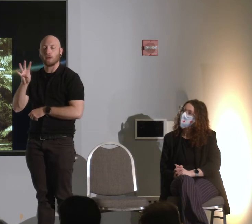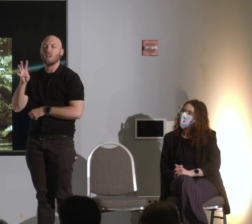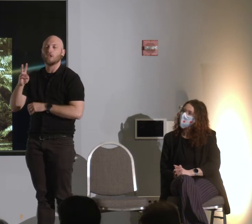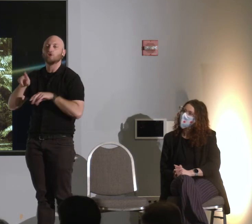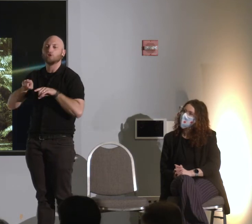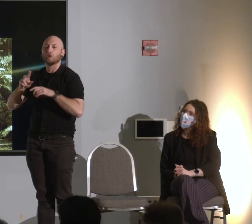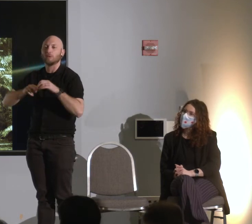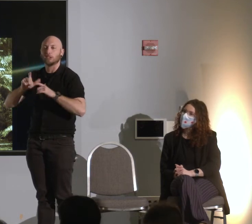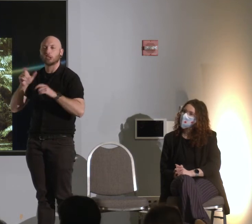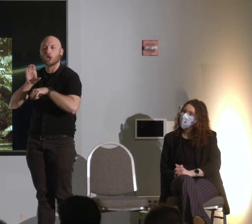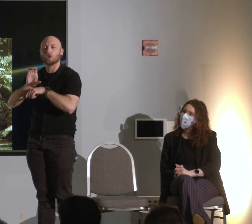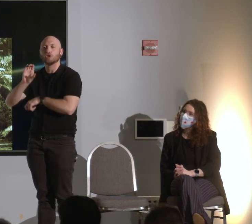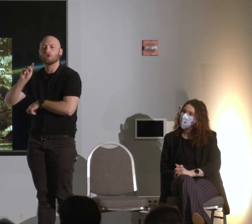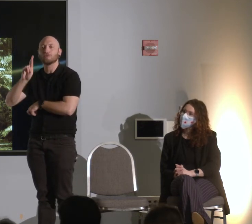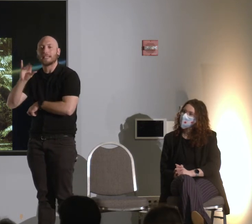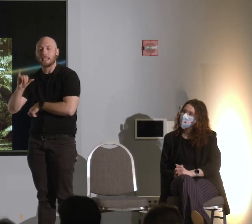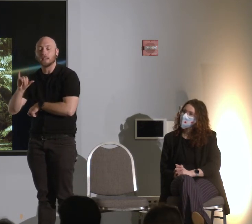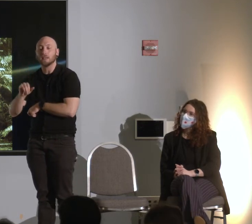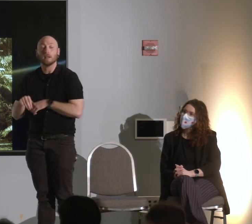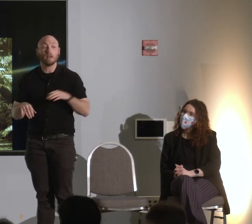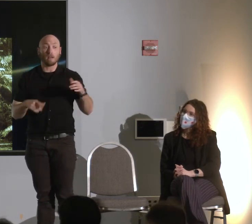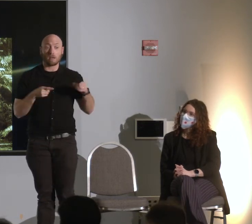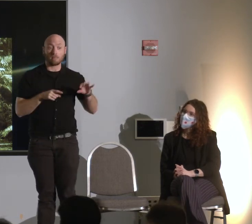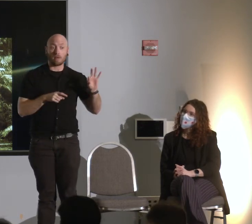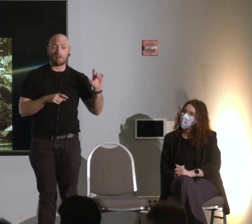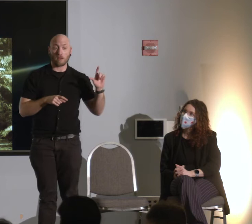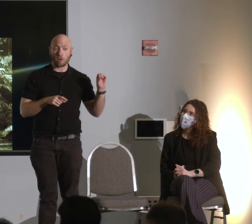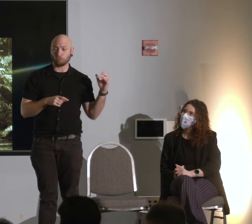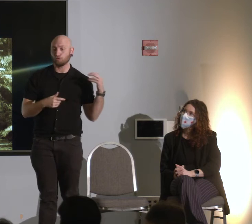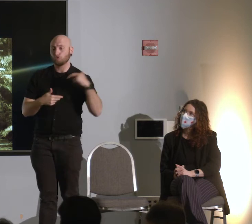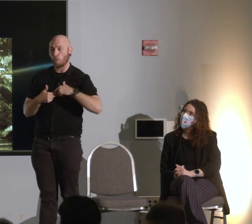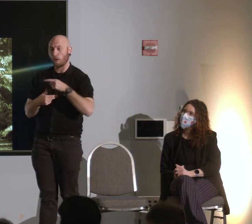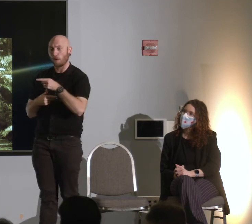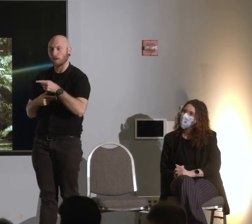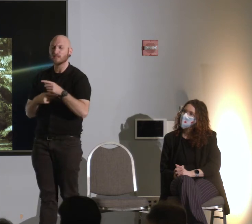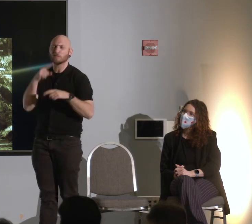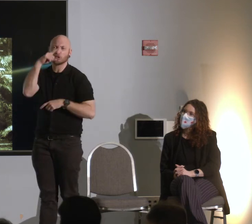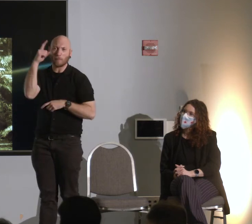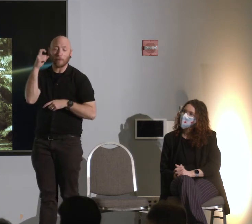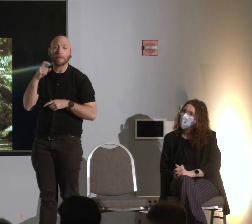Trinity, Olmstead began spending summers there. Late in the decade, he got his first major